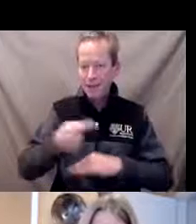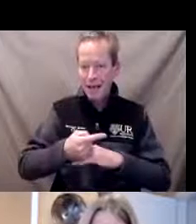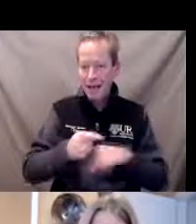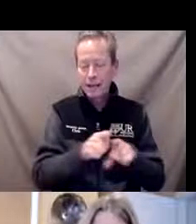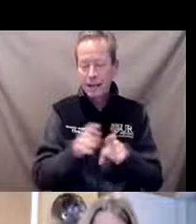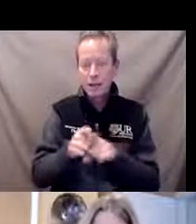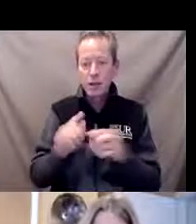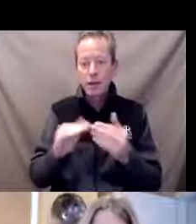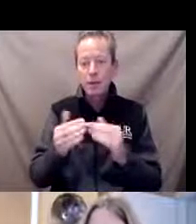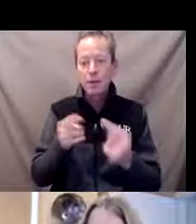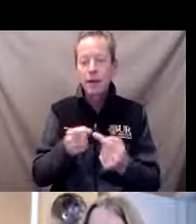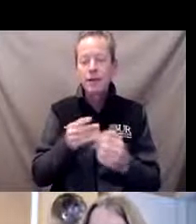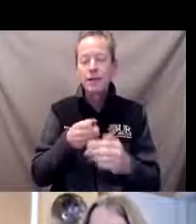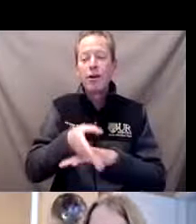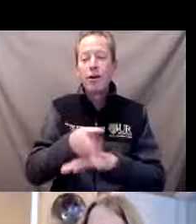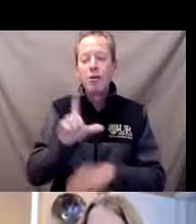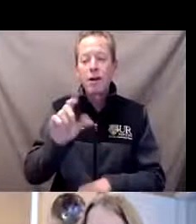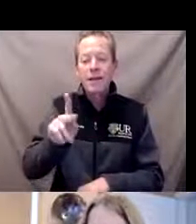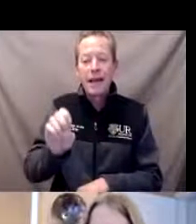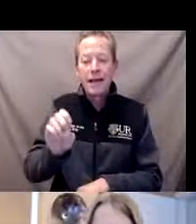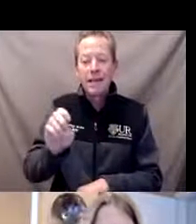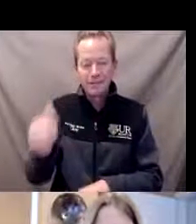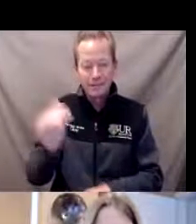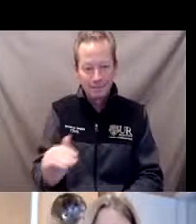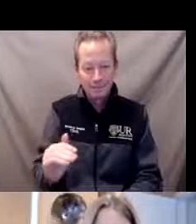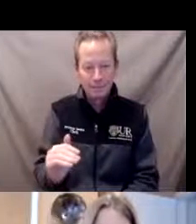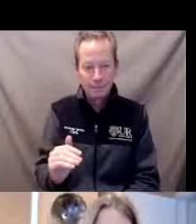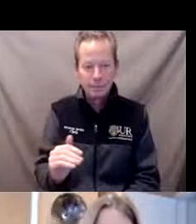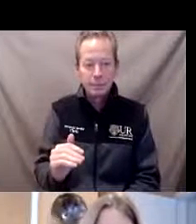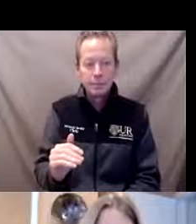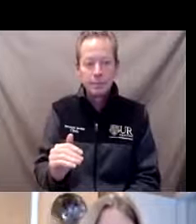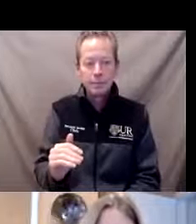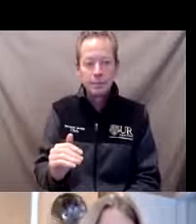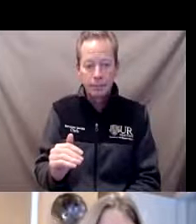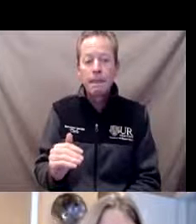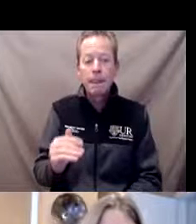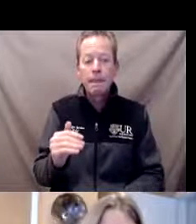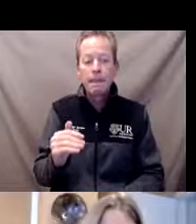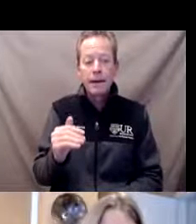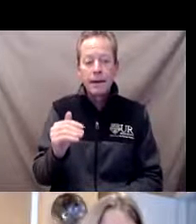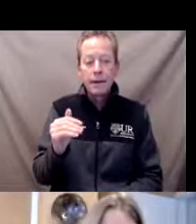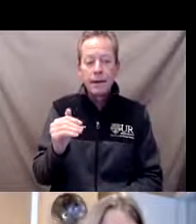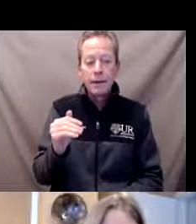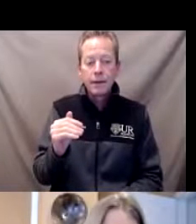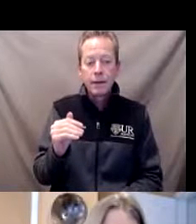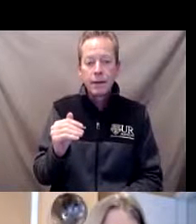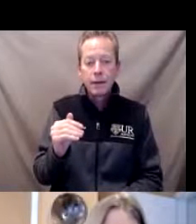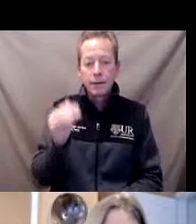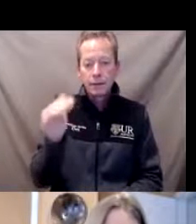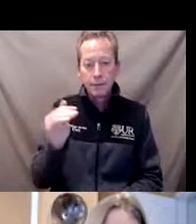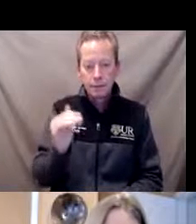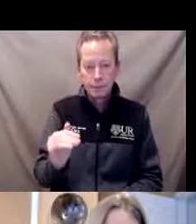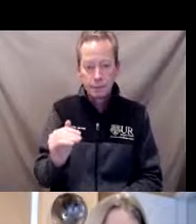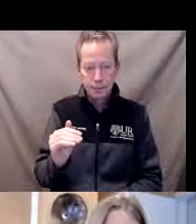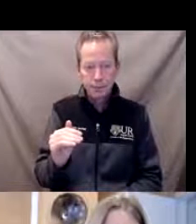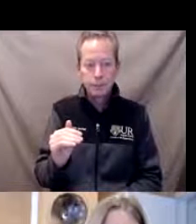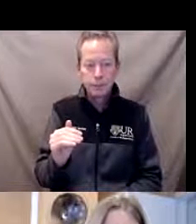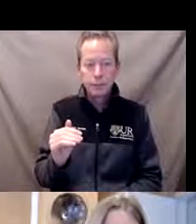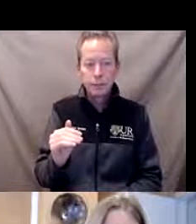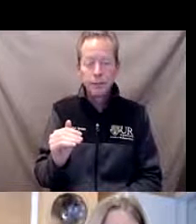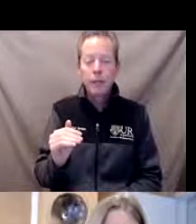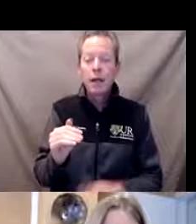the lake from you. So next slide Holly, please. Yep so we can go on the next one. So just to let